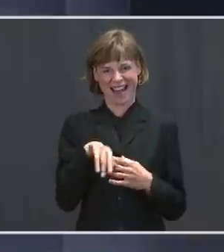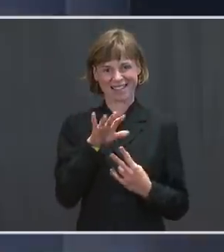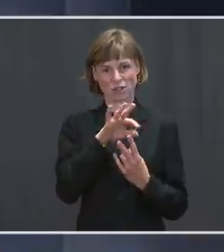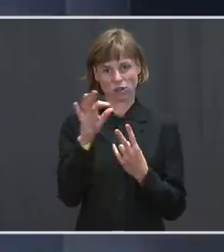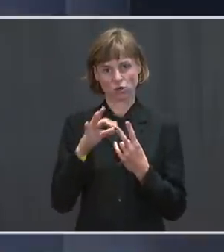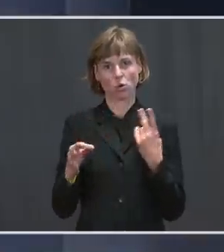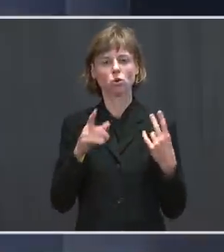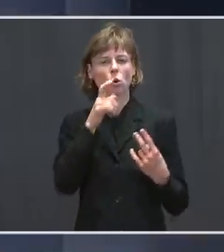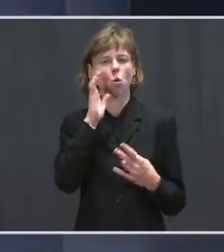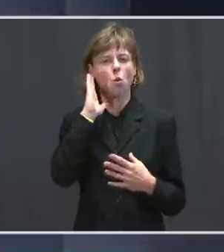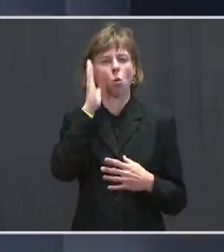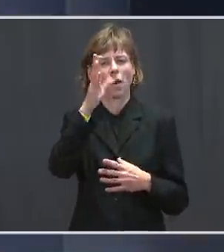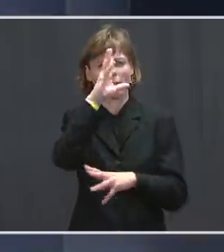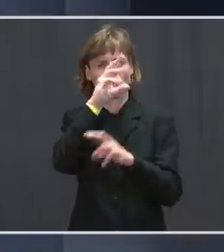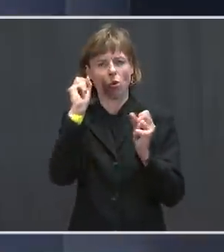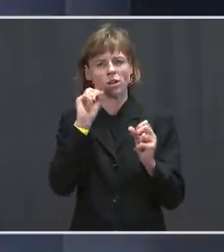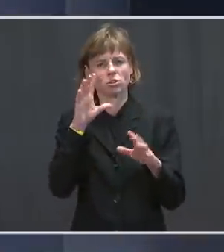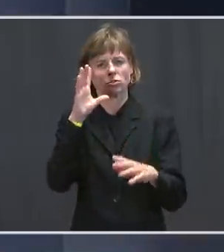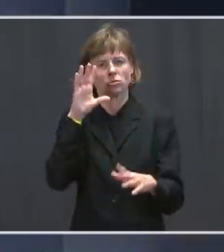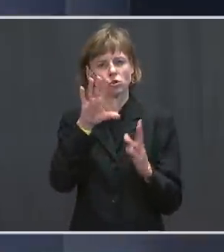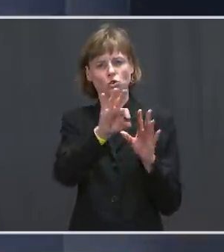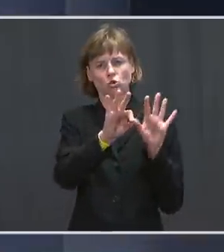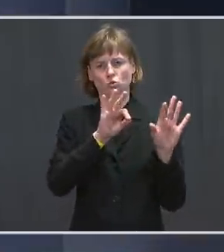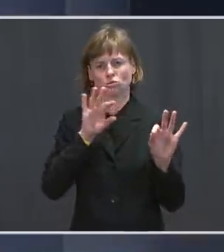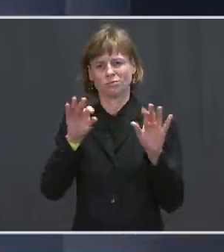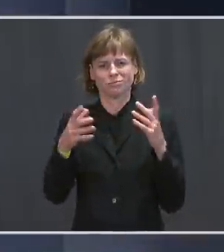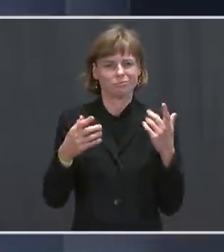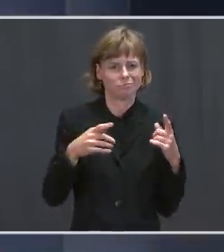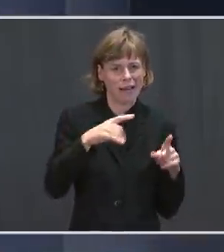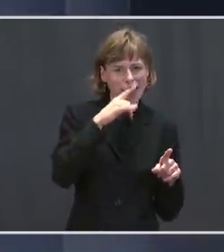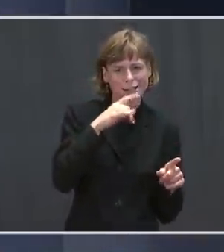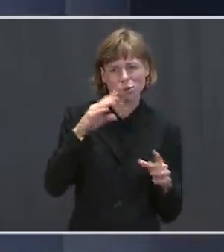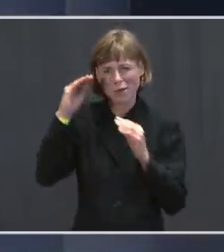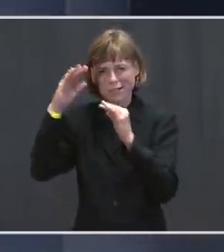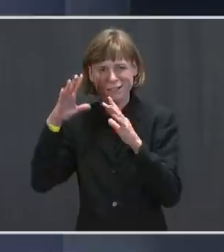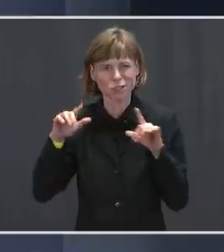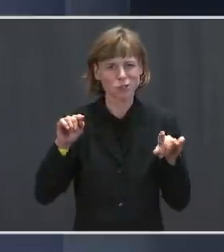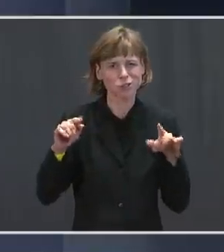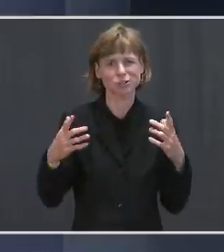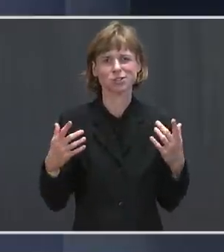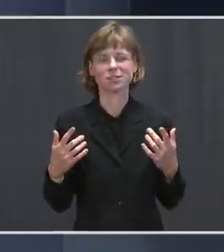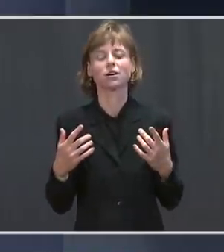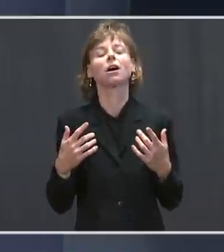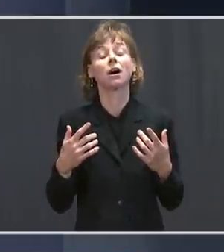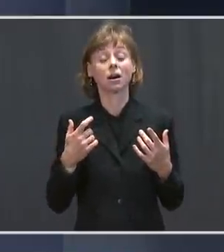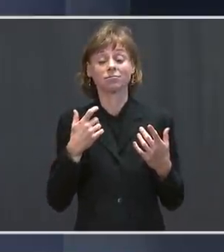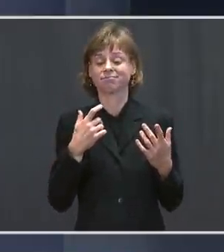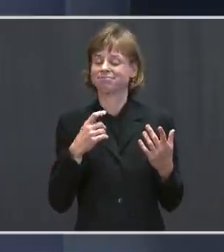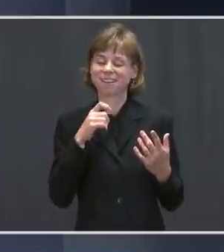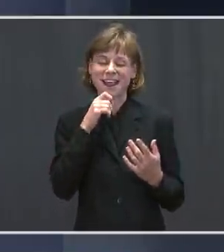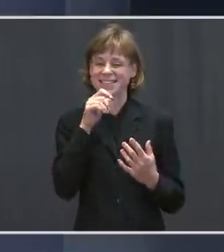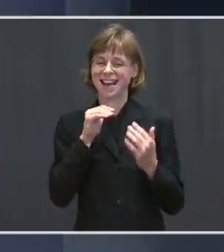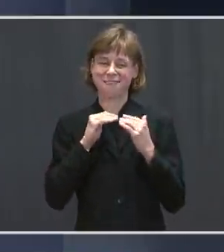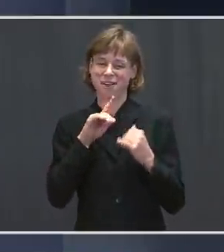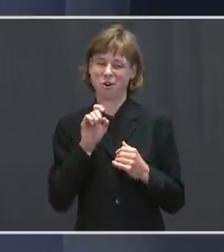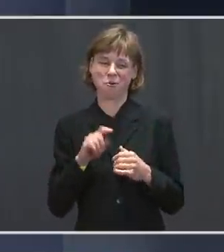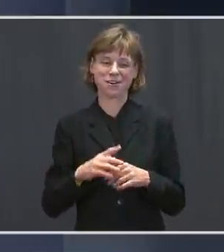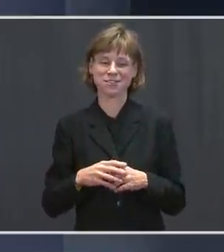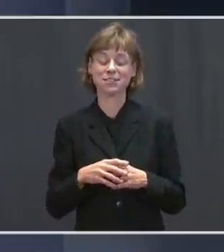Ms. Psaki: I think that's a little bit unfair how you posed that question, but I will say the president believes schools should be open. Teachers want schools to be open.